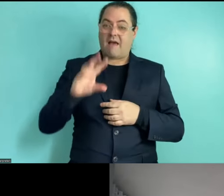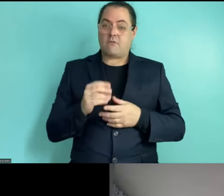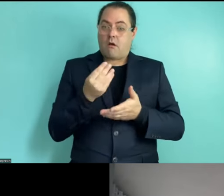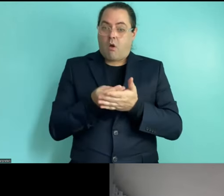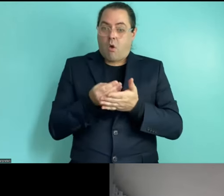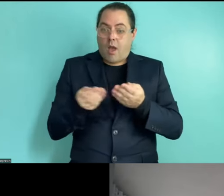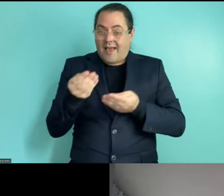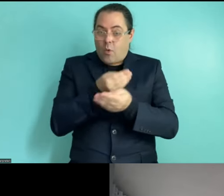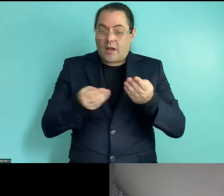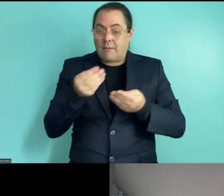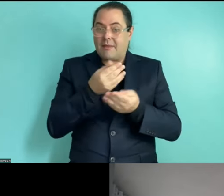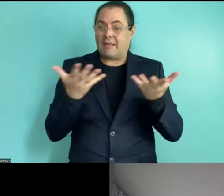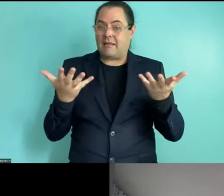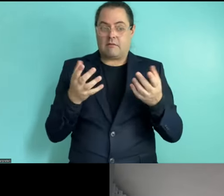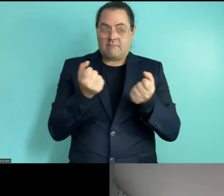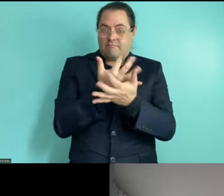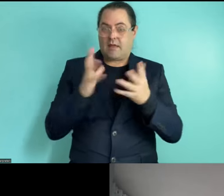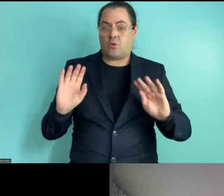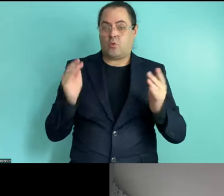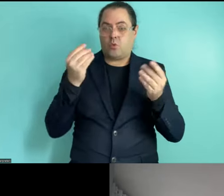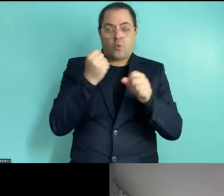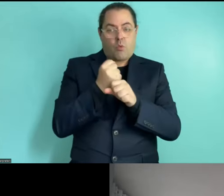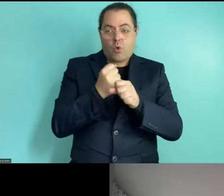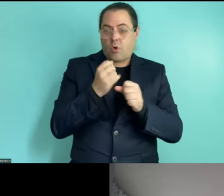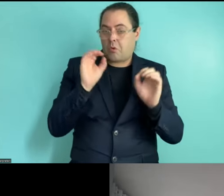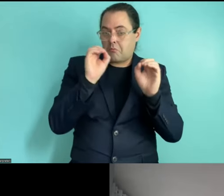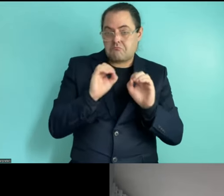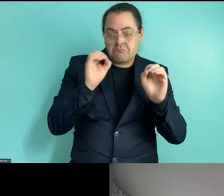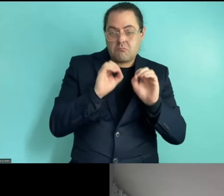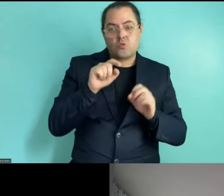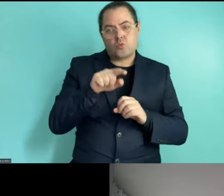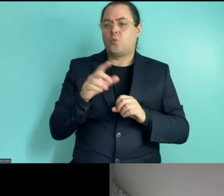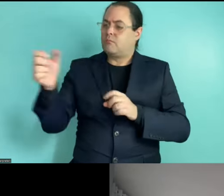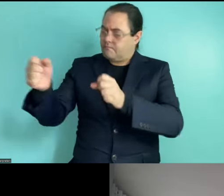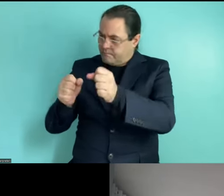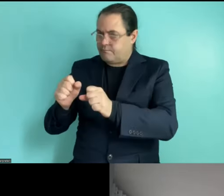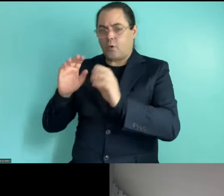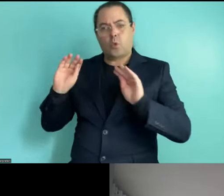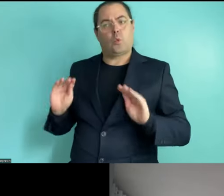rates, you actually addressing that. 14:24:54 So, you are looking to serve your